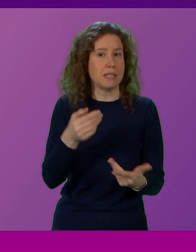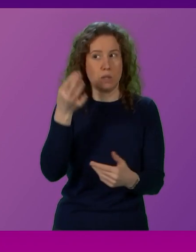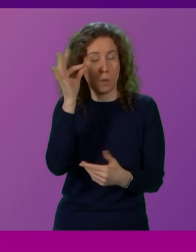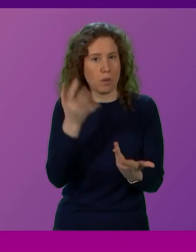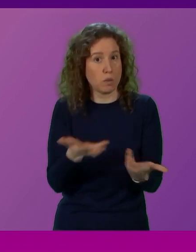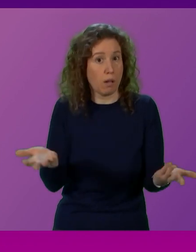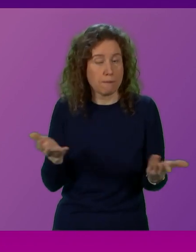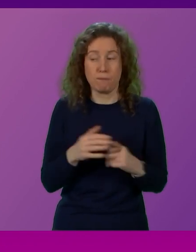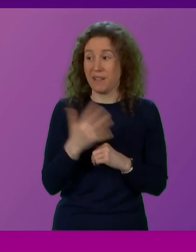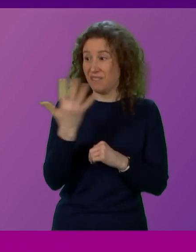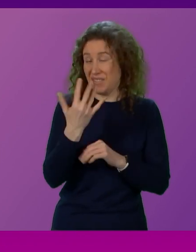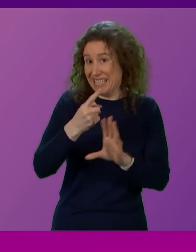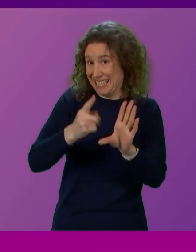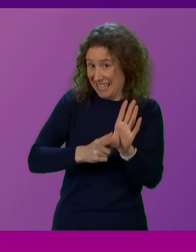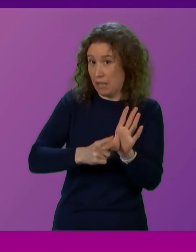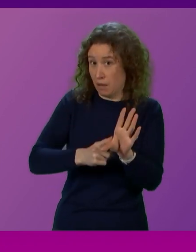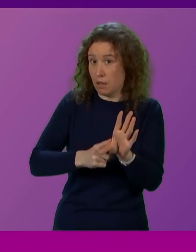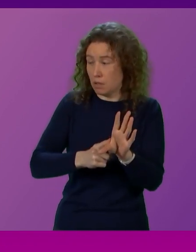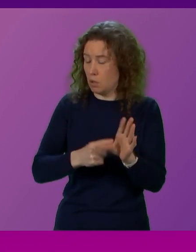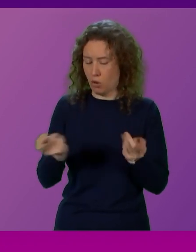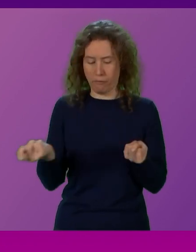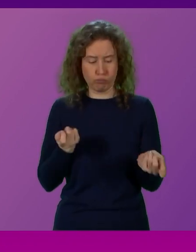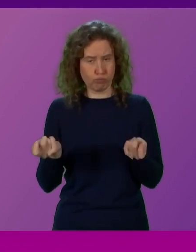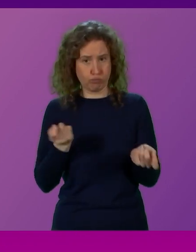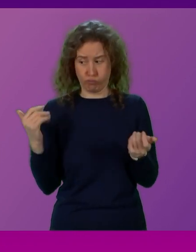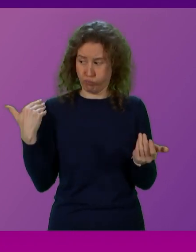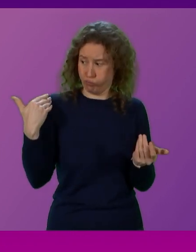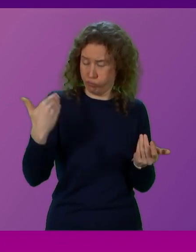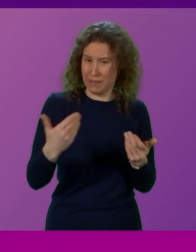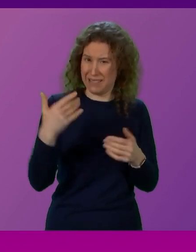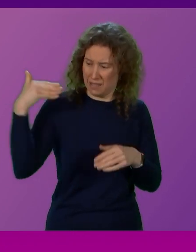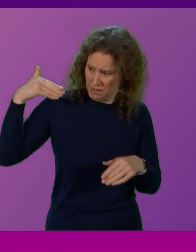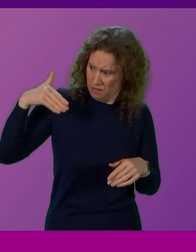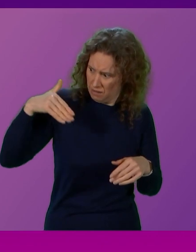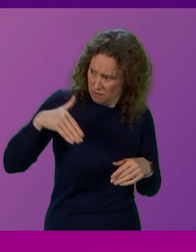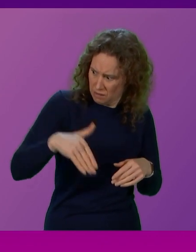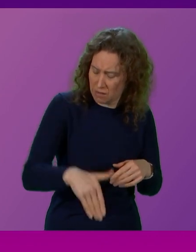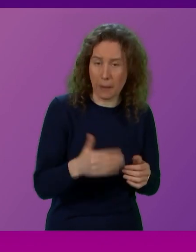After 15 years of command and control, things have got so bad that many of Nicola Sturgeon’s